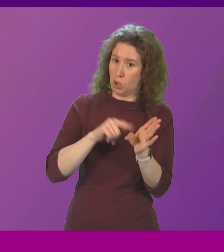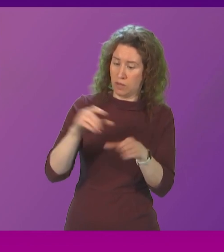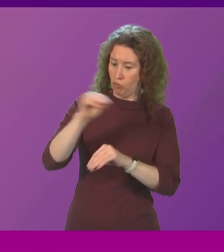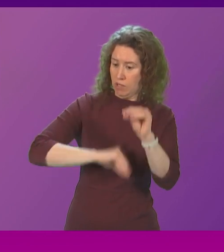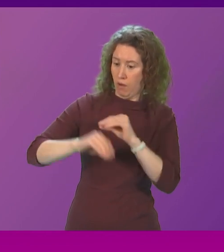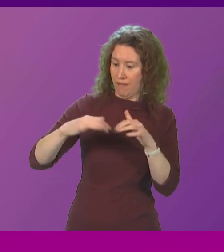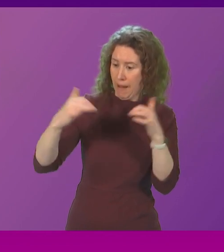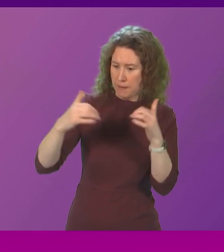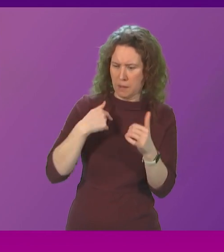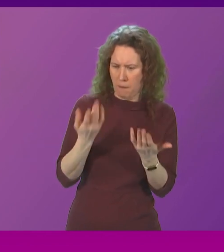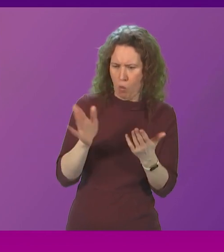They said: